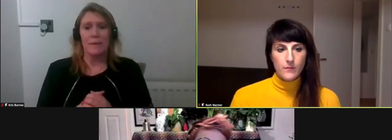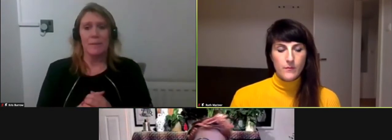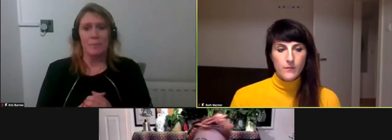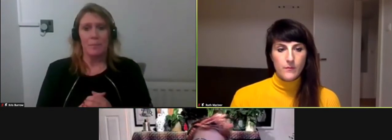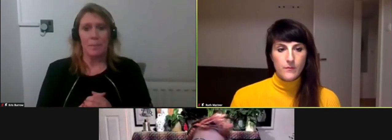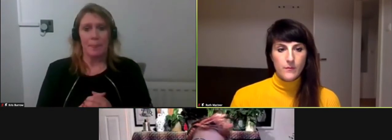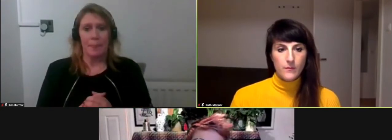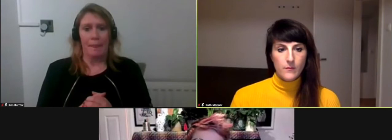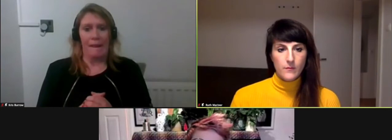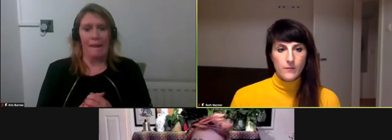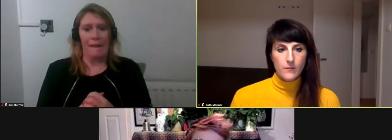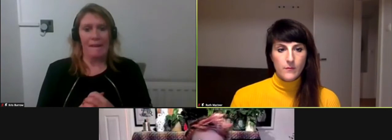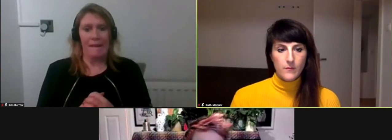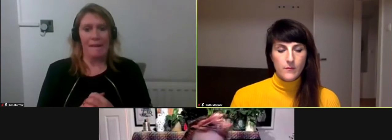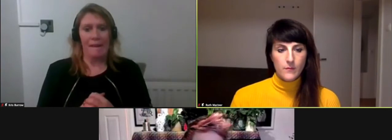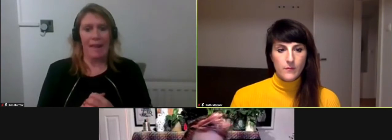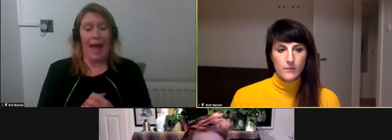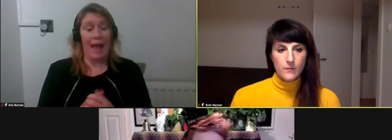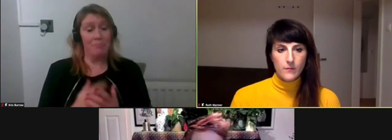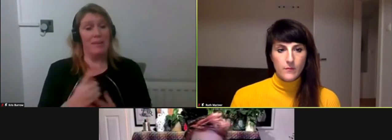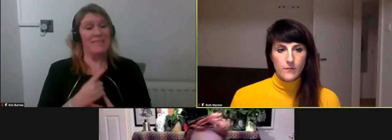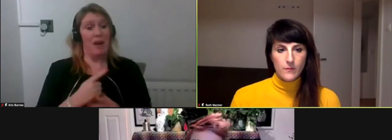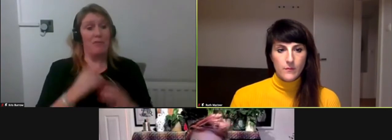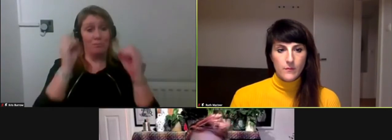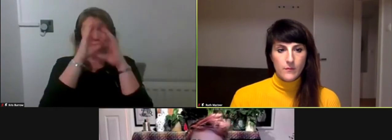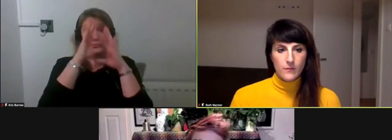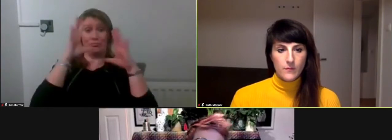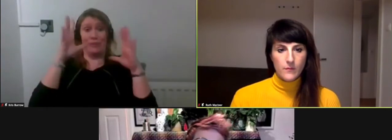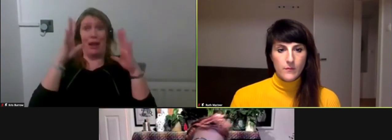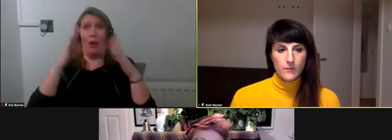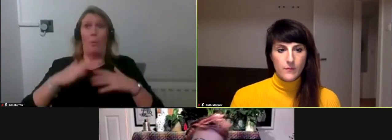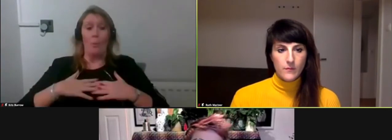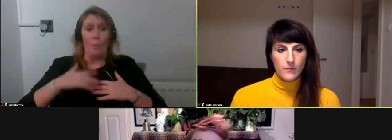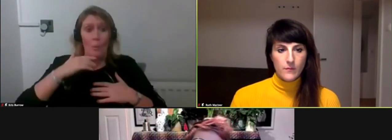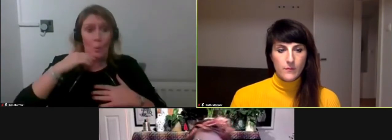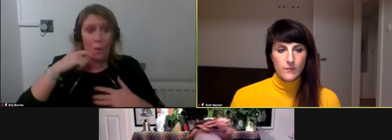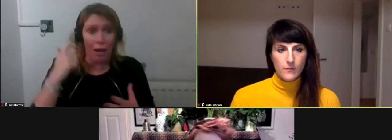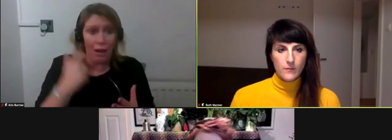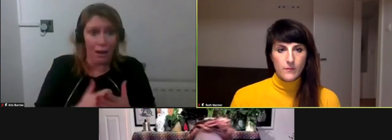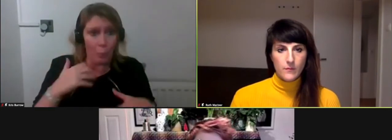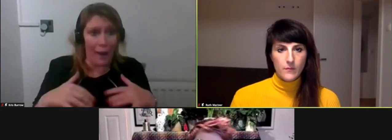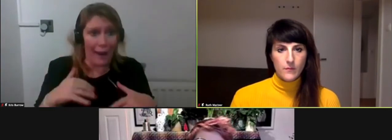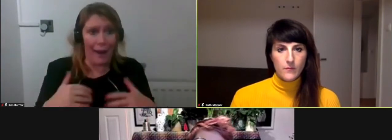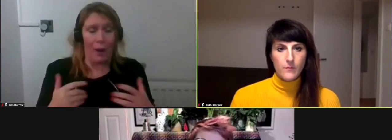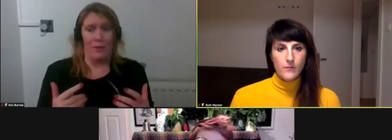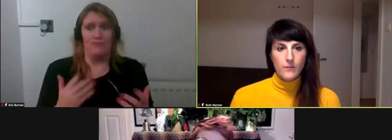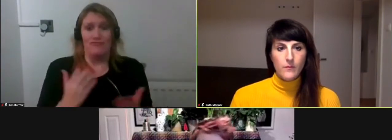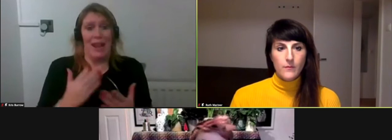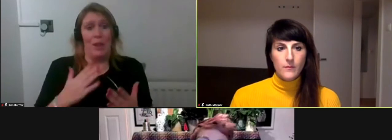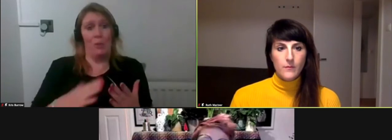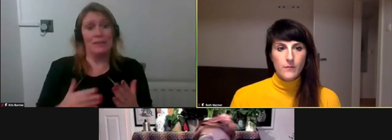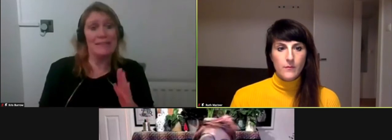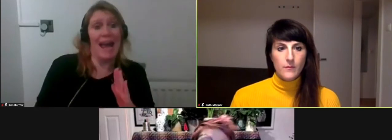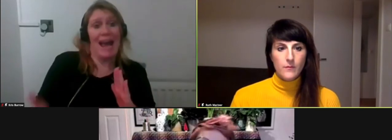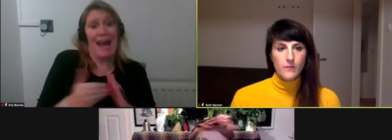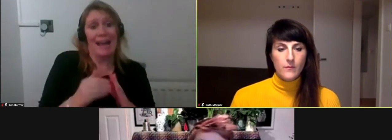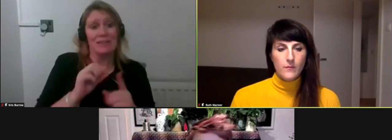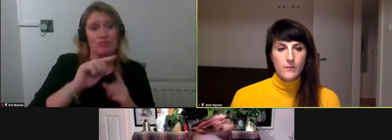really inspired me and I thought it would be a really fascinating thing to add to those projects, specifically because we